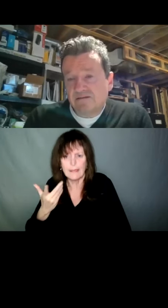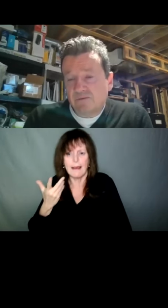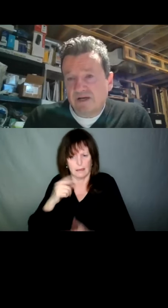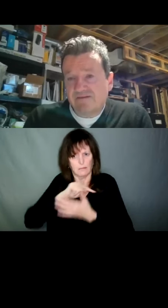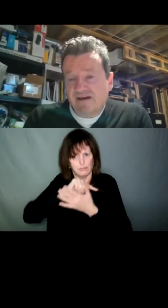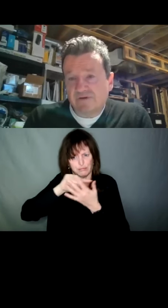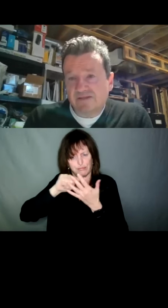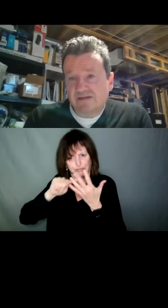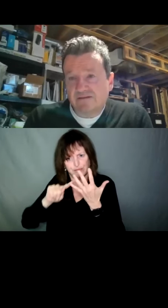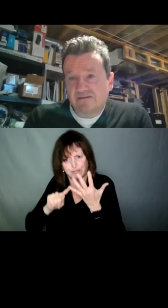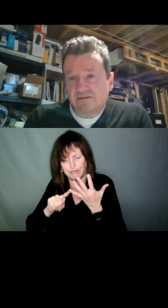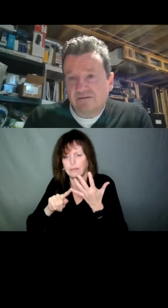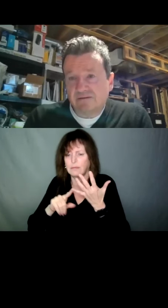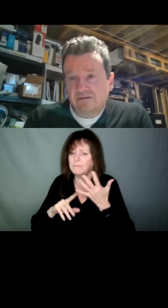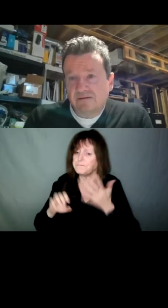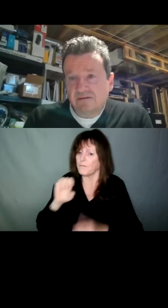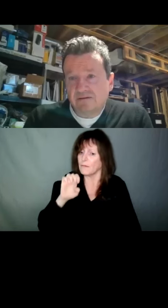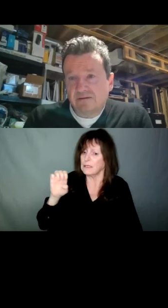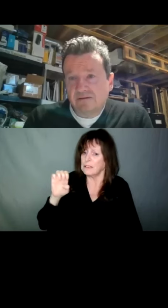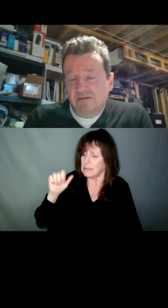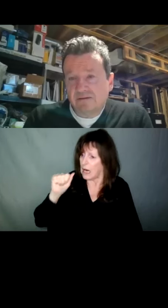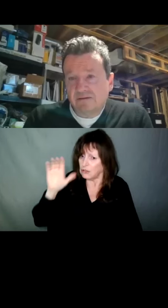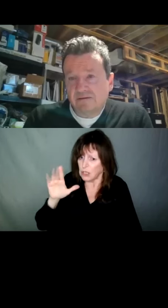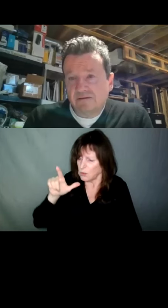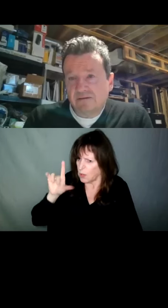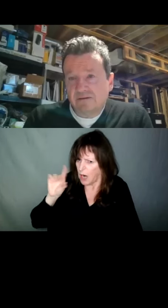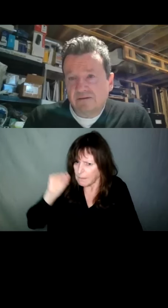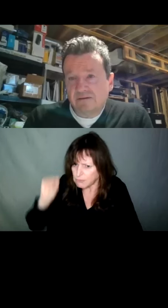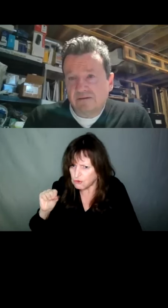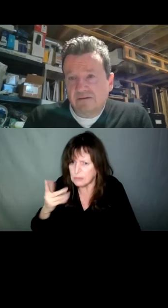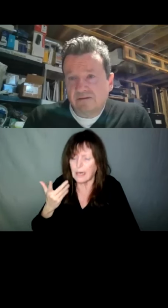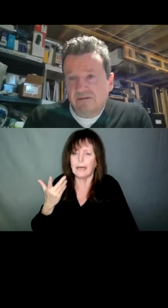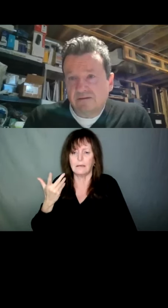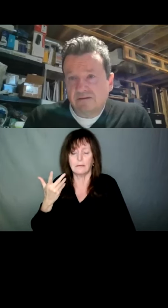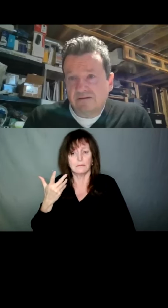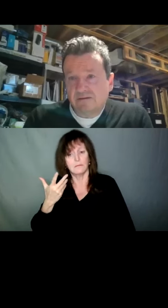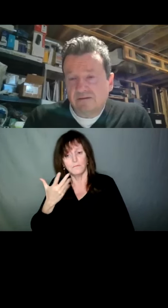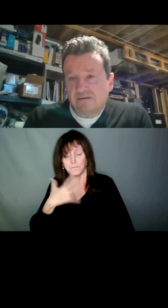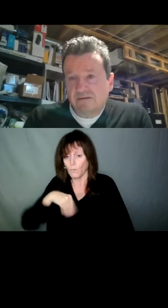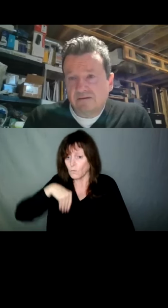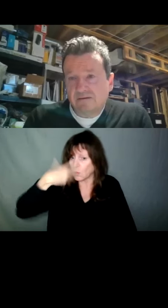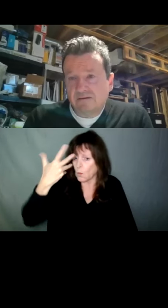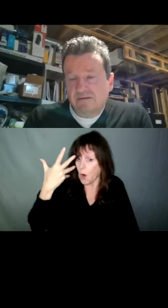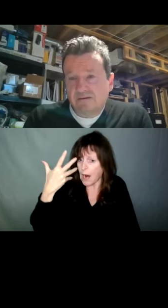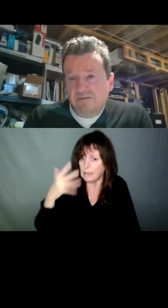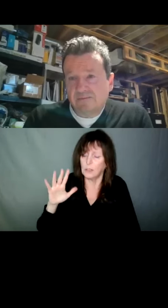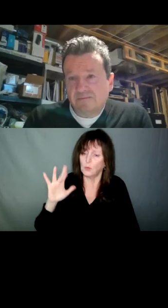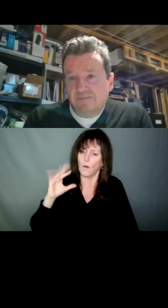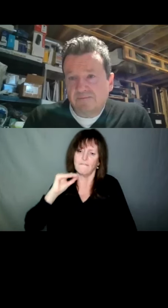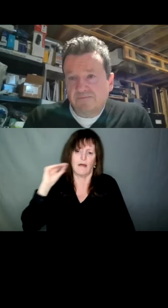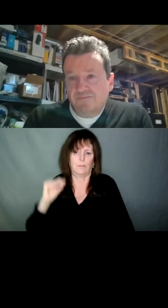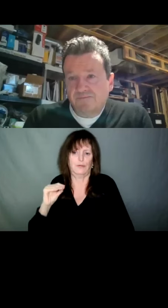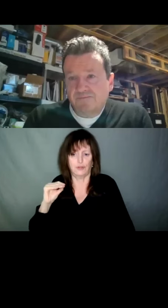Latin 32%, South Asian 30%, East Asian 28%